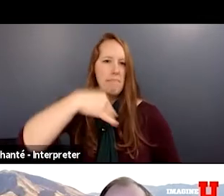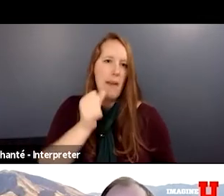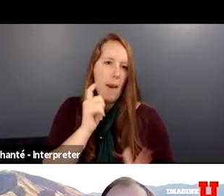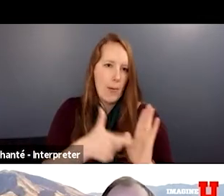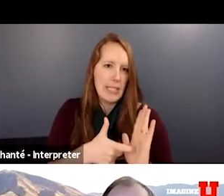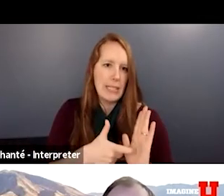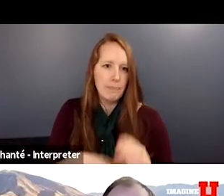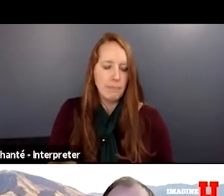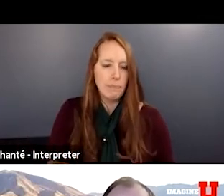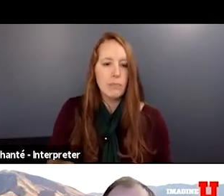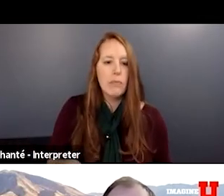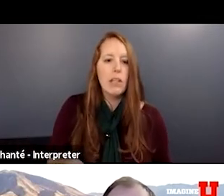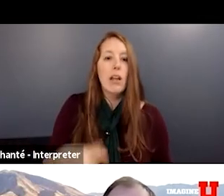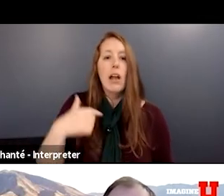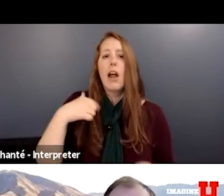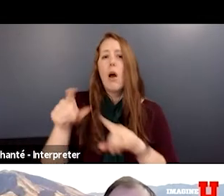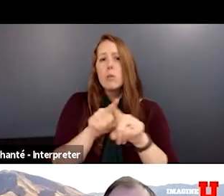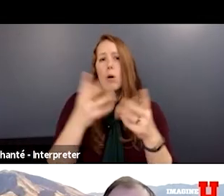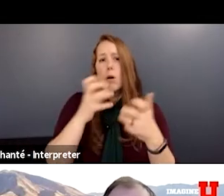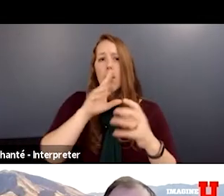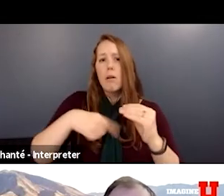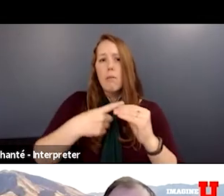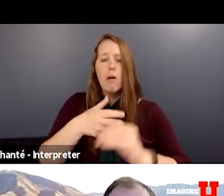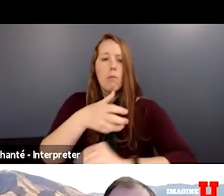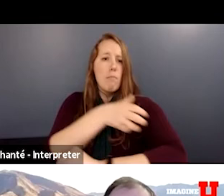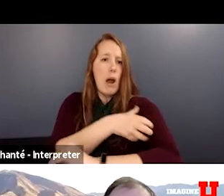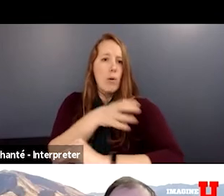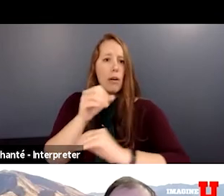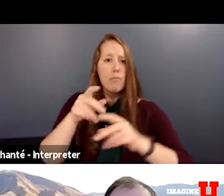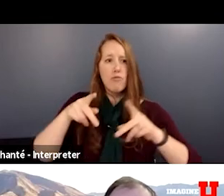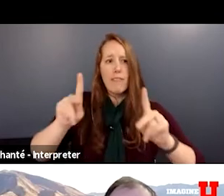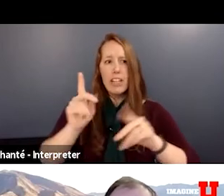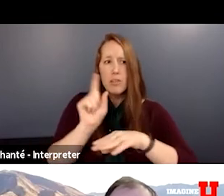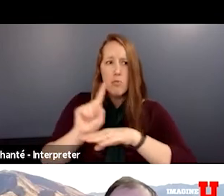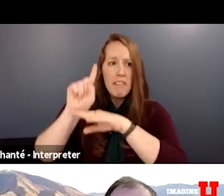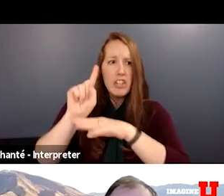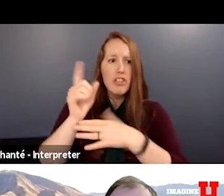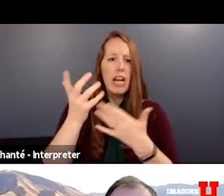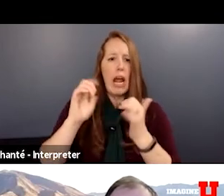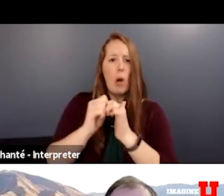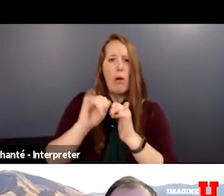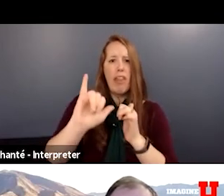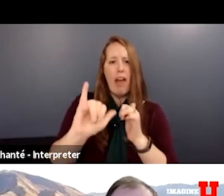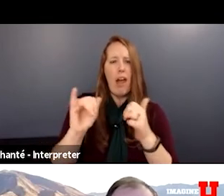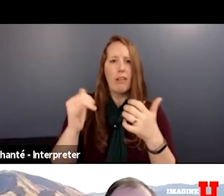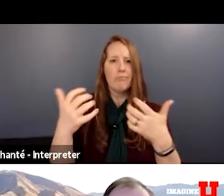how that interfaces with intersectionality as well.